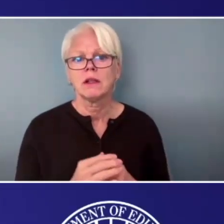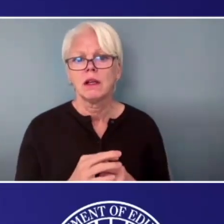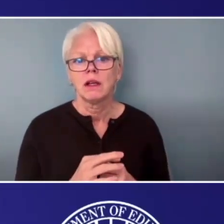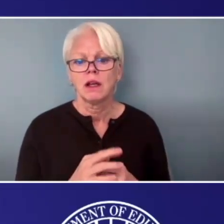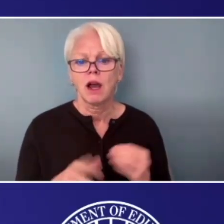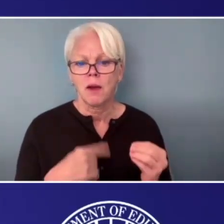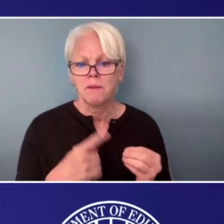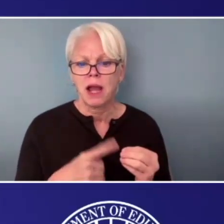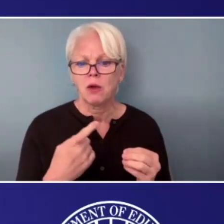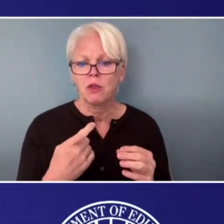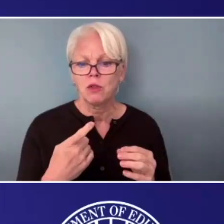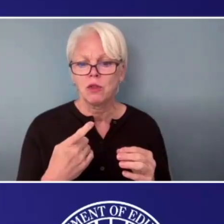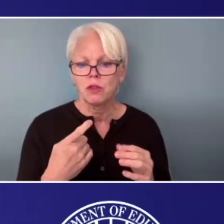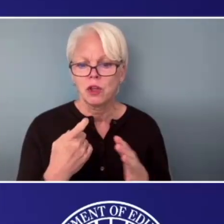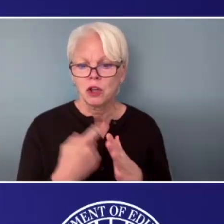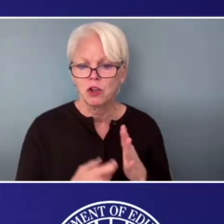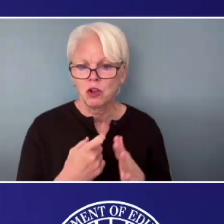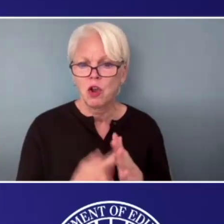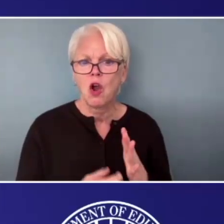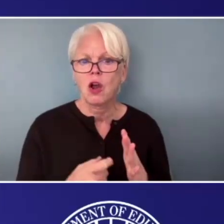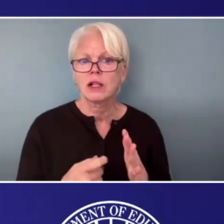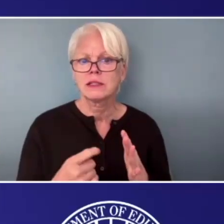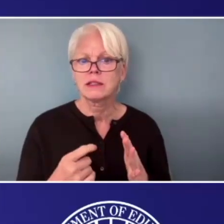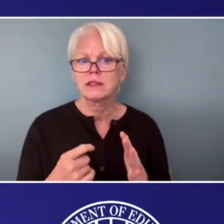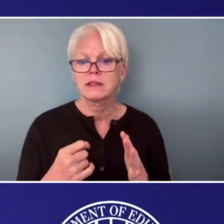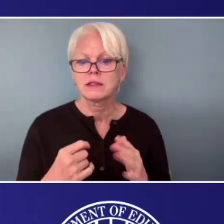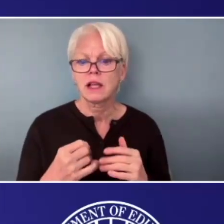of even extending this for one year.